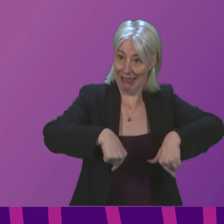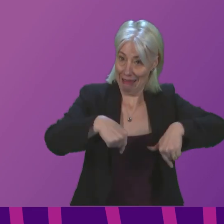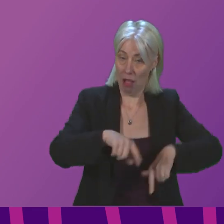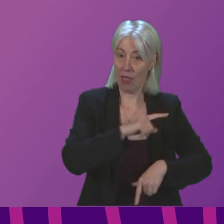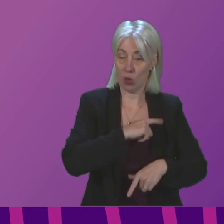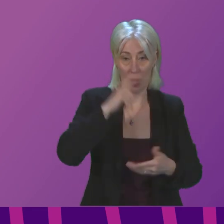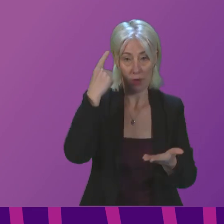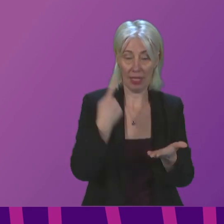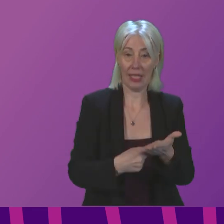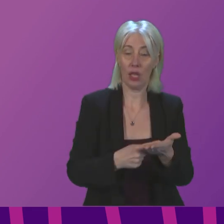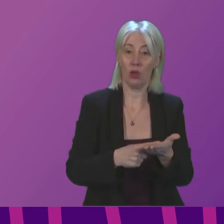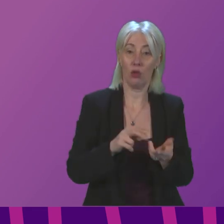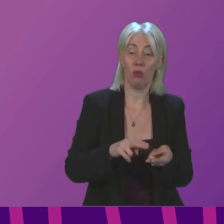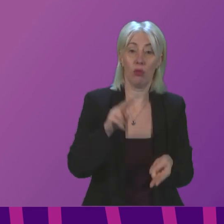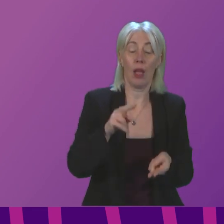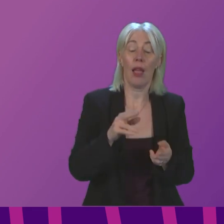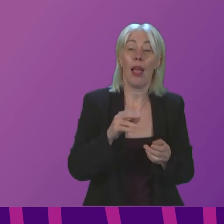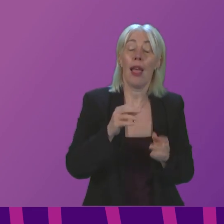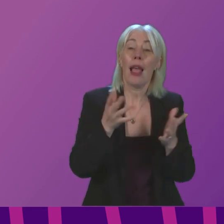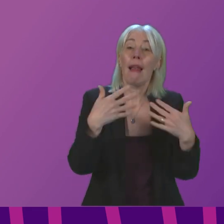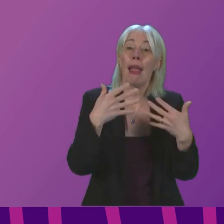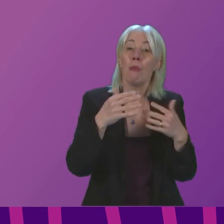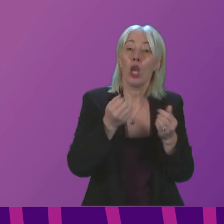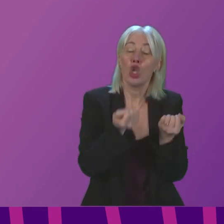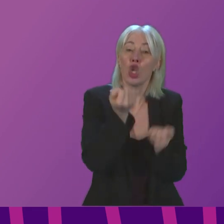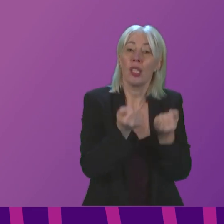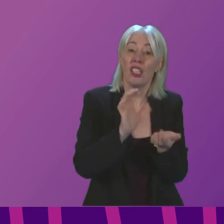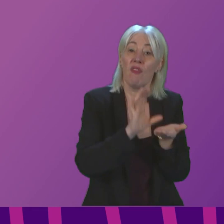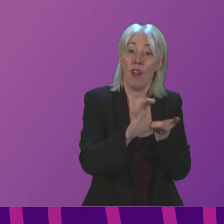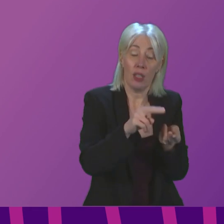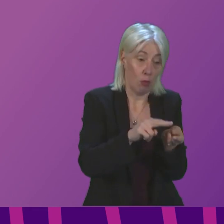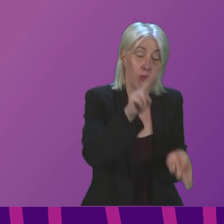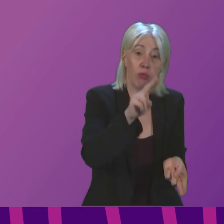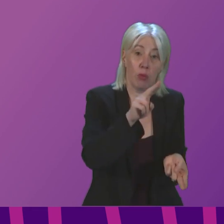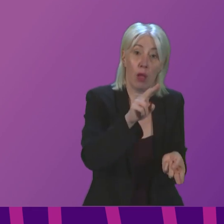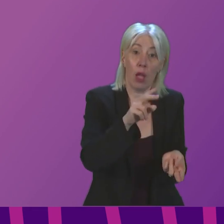that we have taken to increase our climate justice fund and our decision to allocate